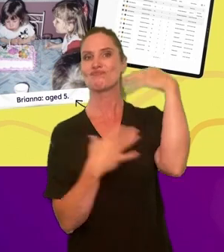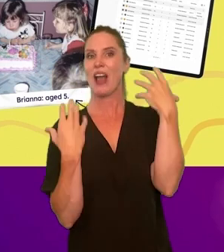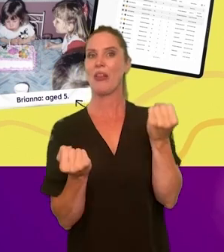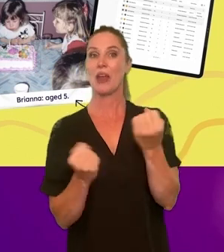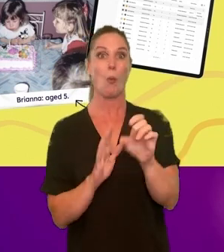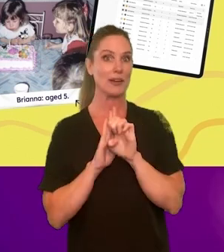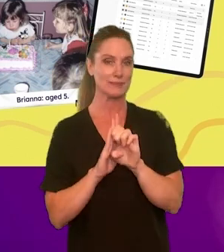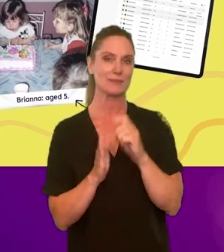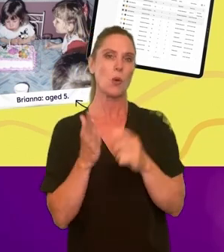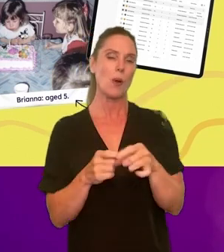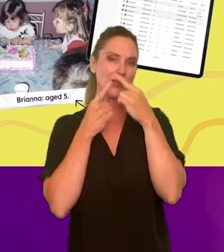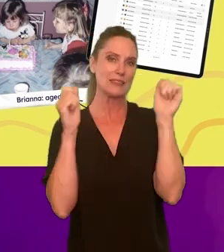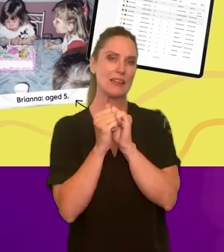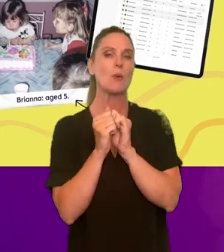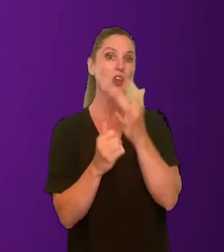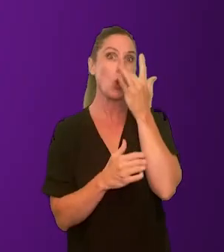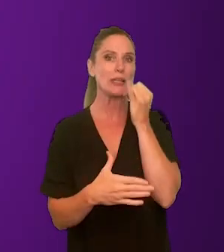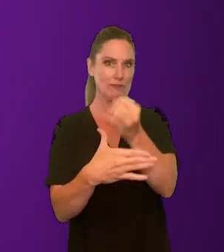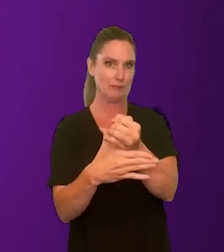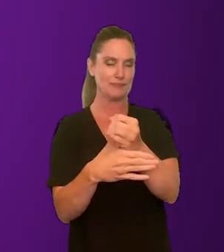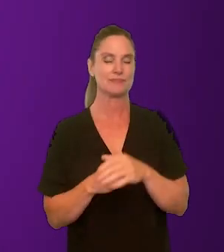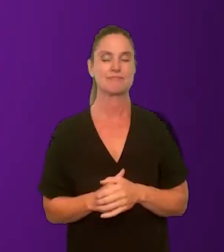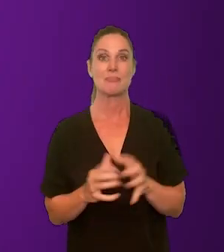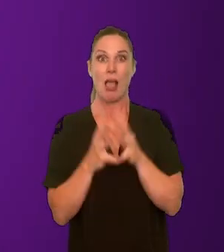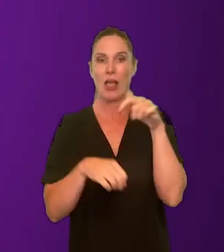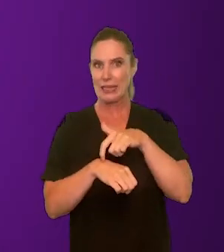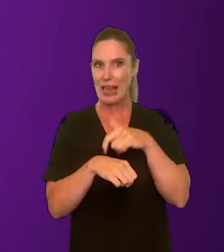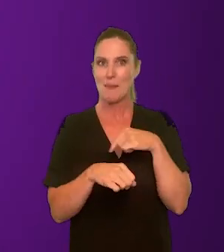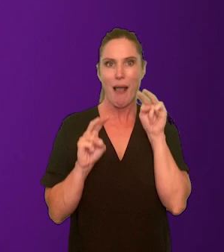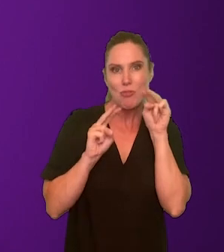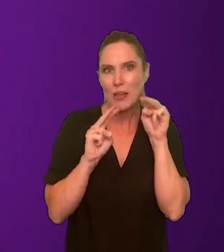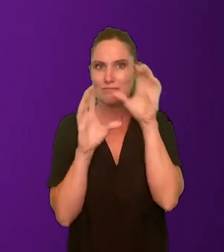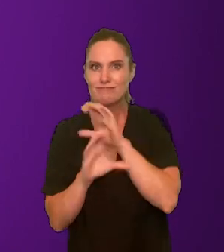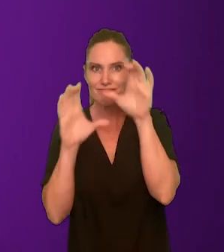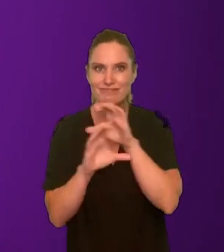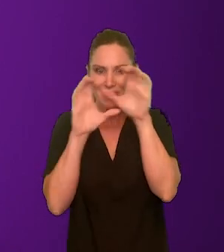of what can be achieved with early intervention. And I spend a lot of time looking for where the opportunities are.